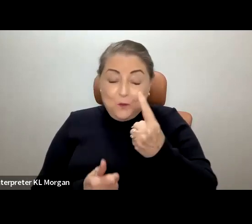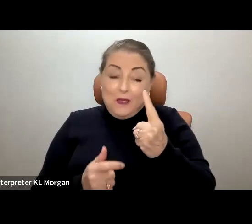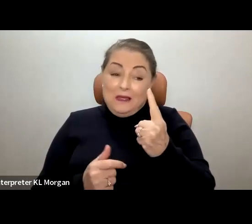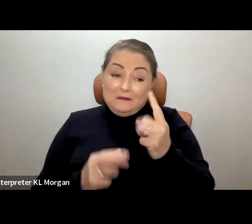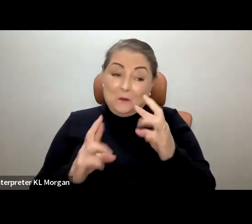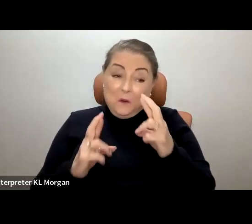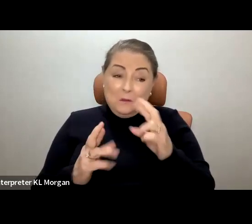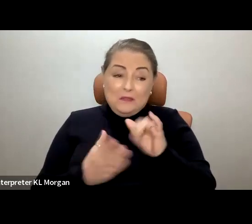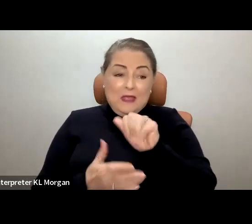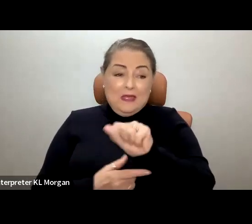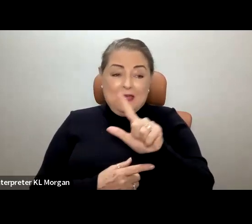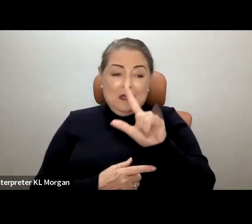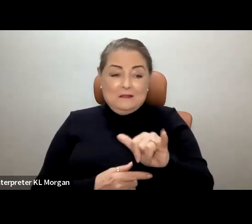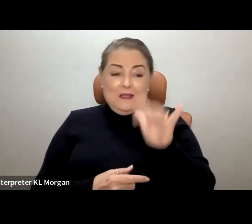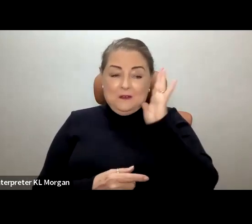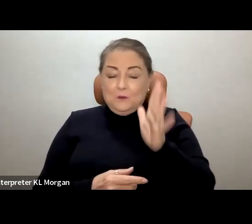is that Ally would help me resolve that issue and give me